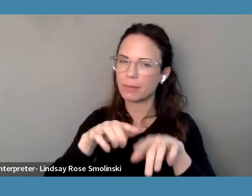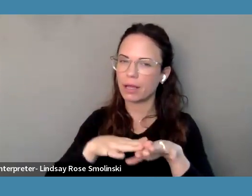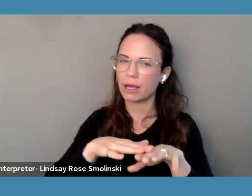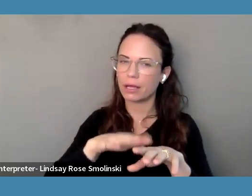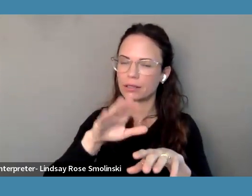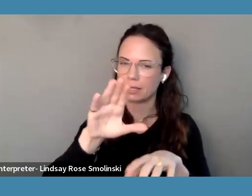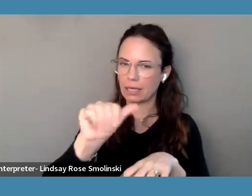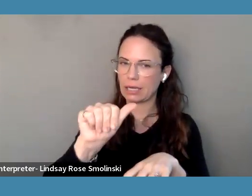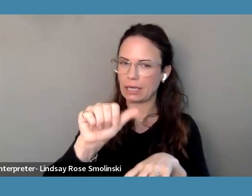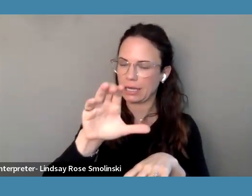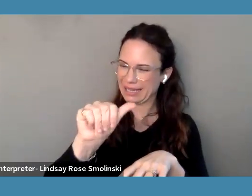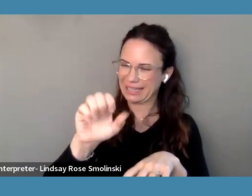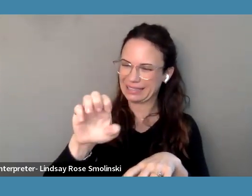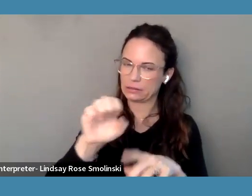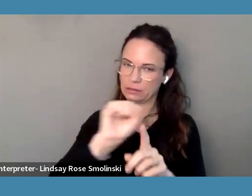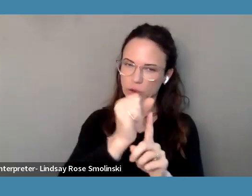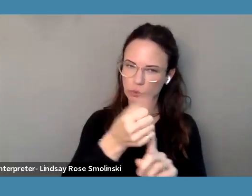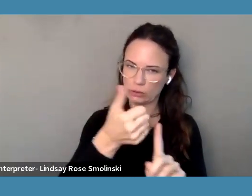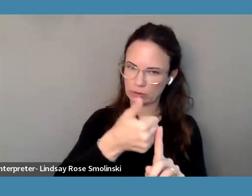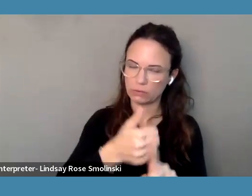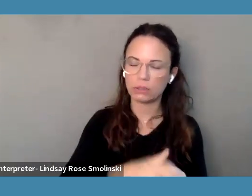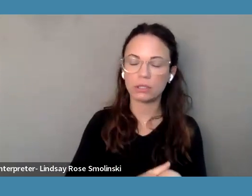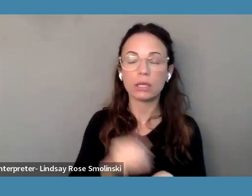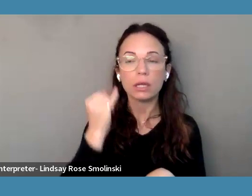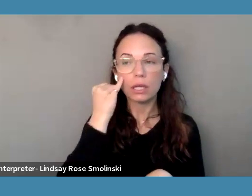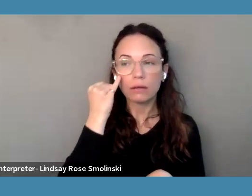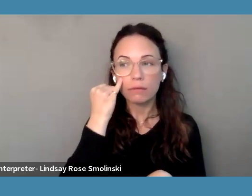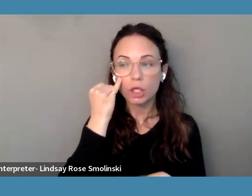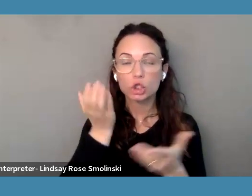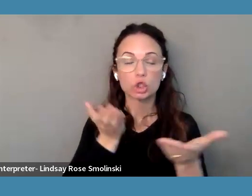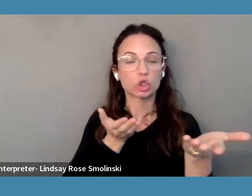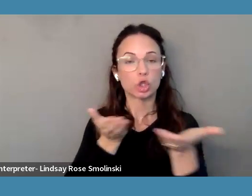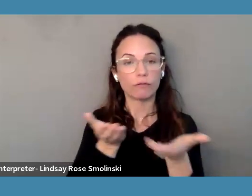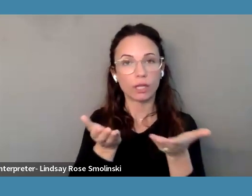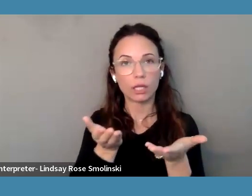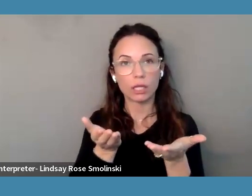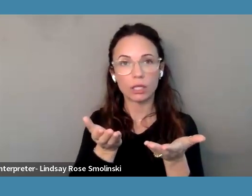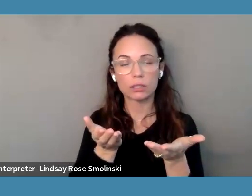but yeah, if the services that are issue,